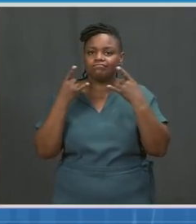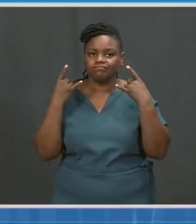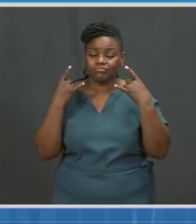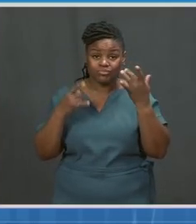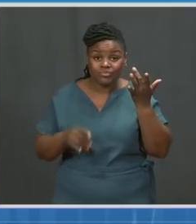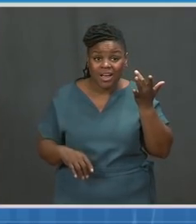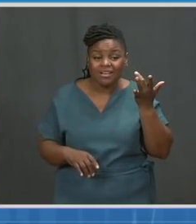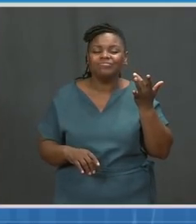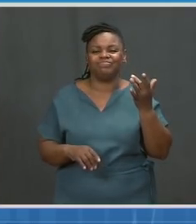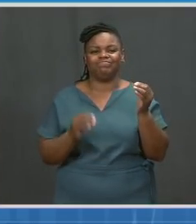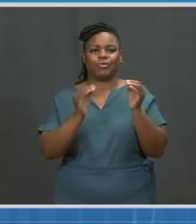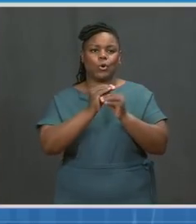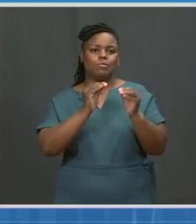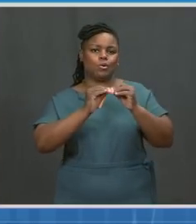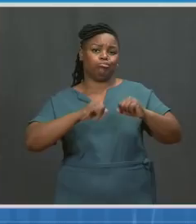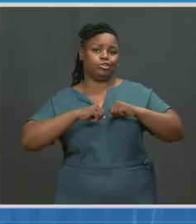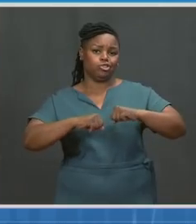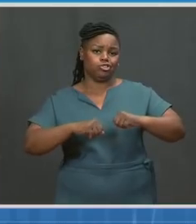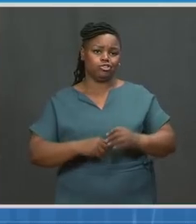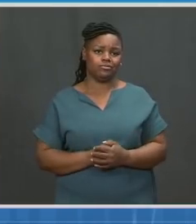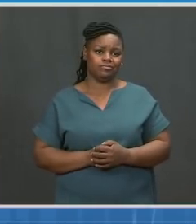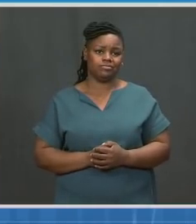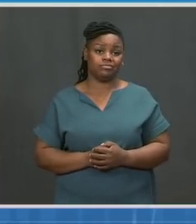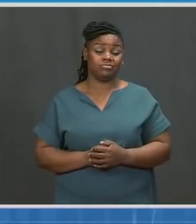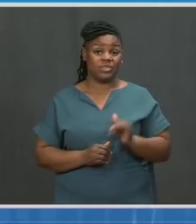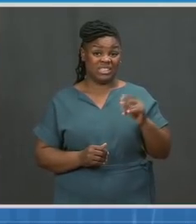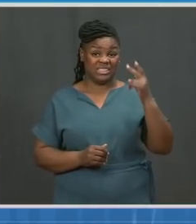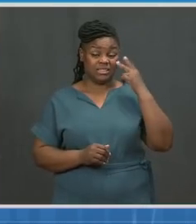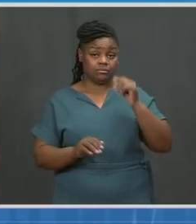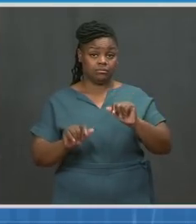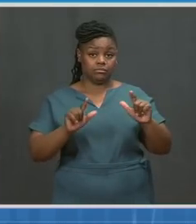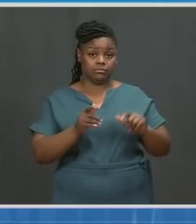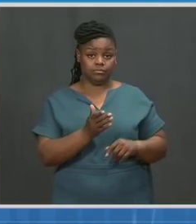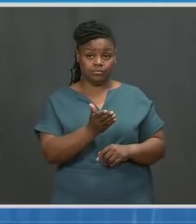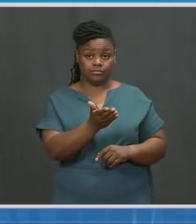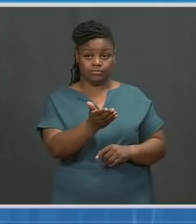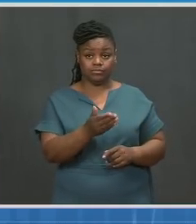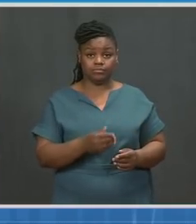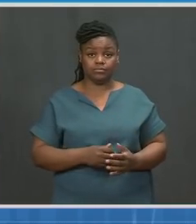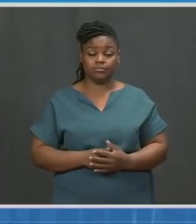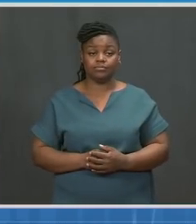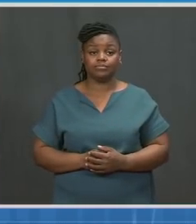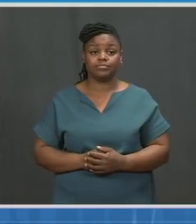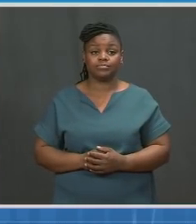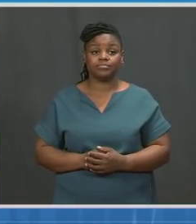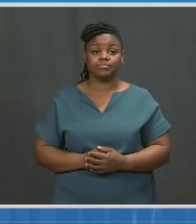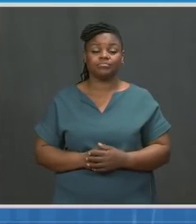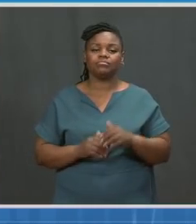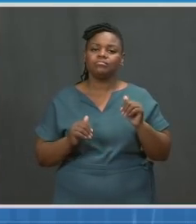The examples today show that when you are fully vaccinated, you can return to many activities safely,